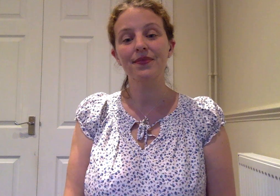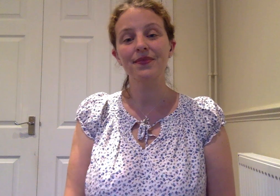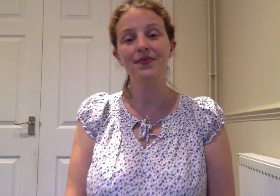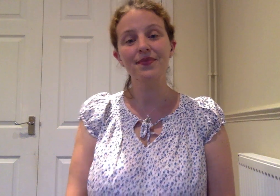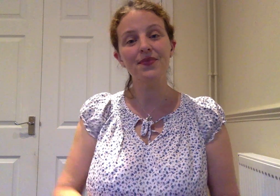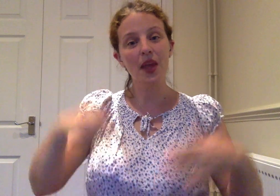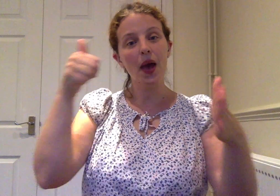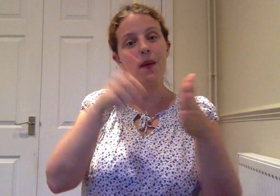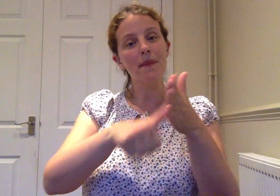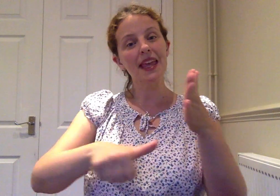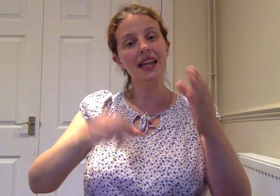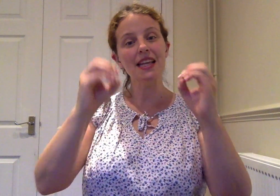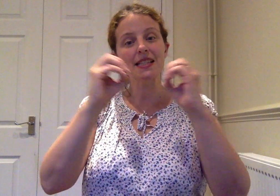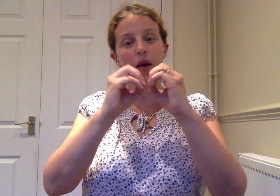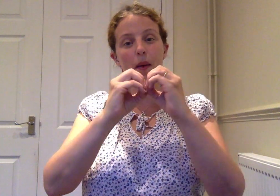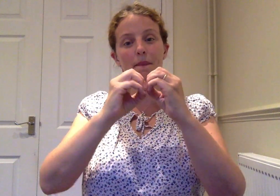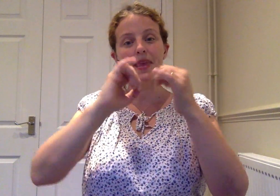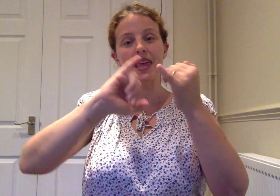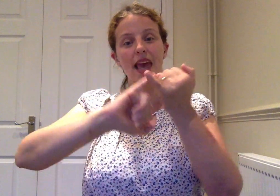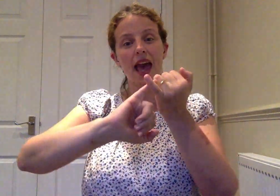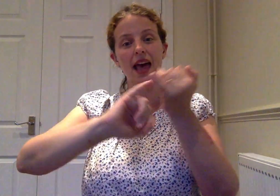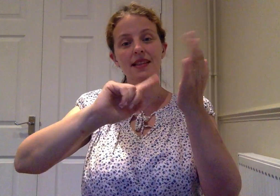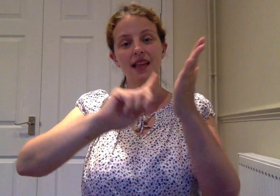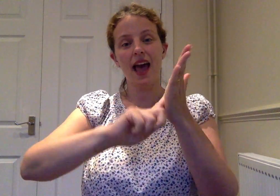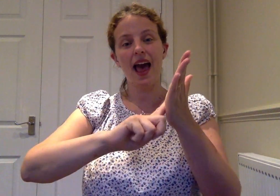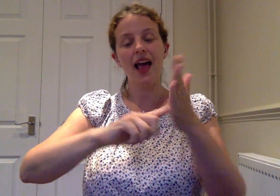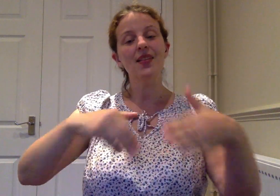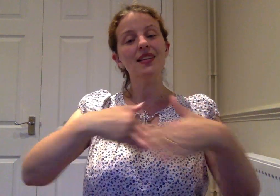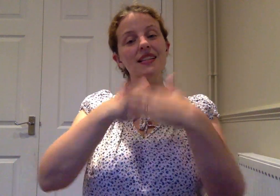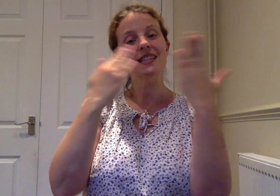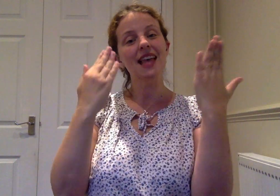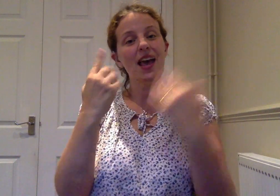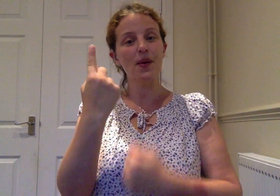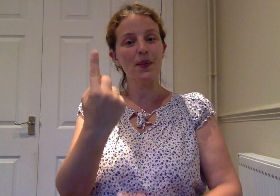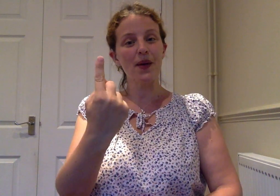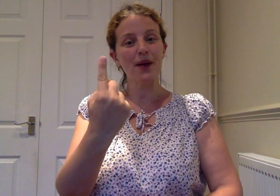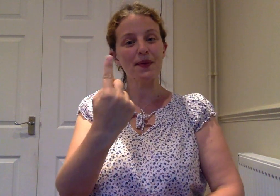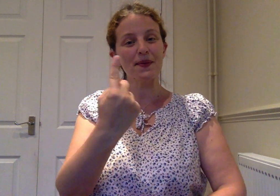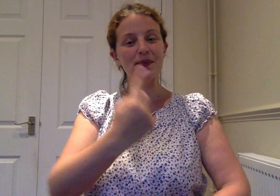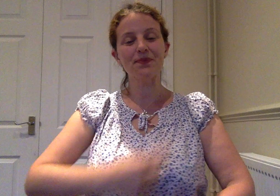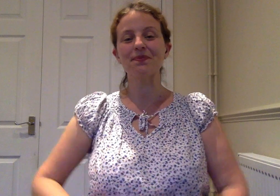Beginners BSL day 1.